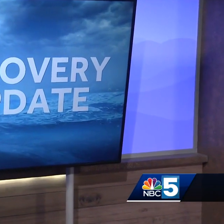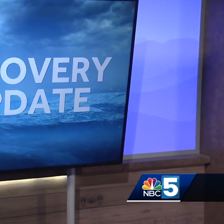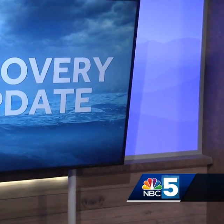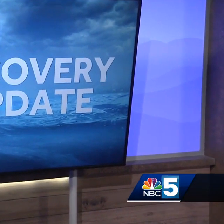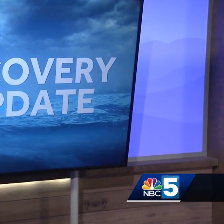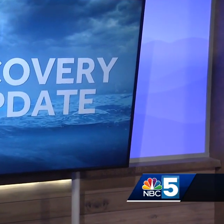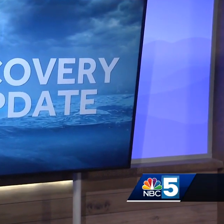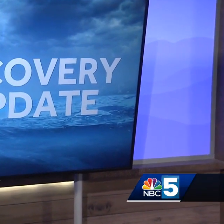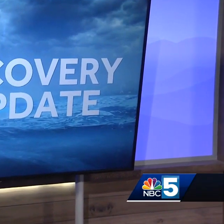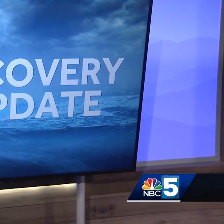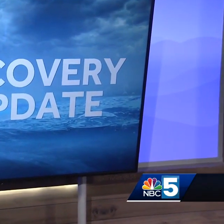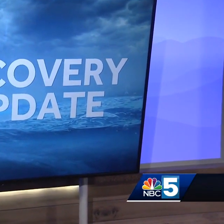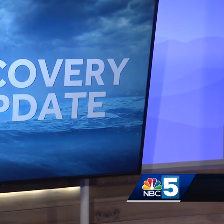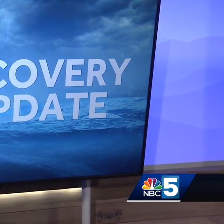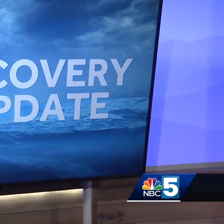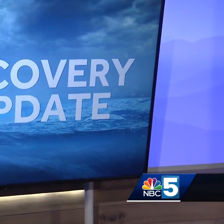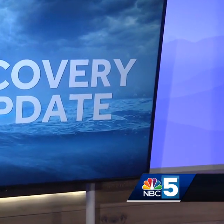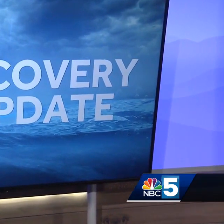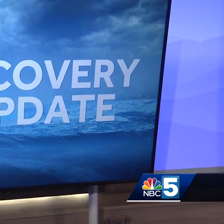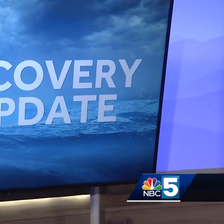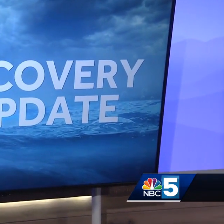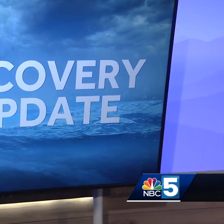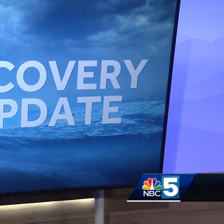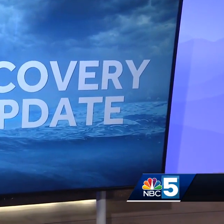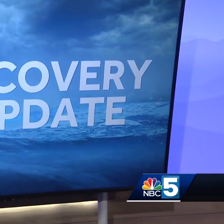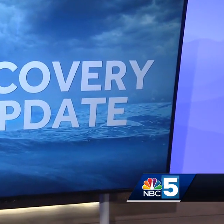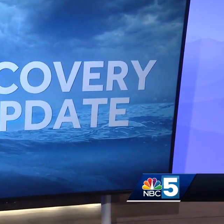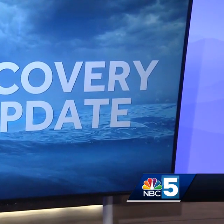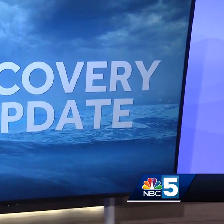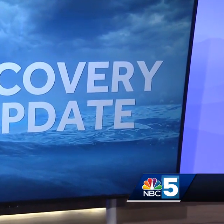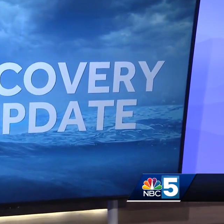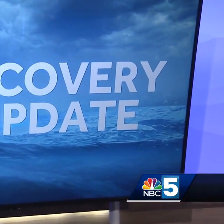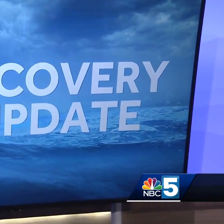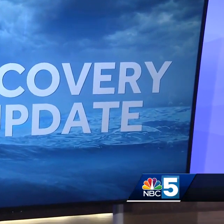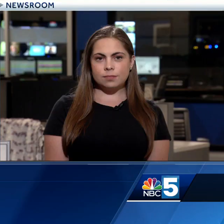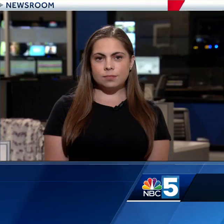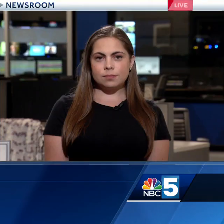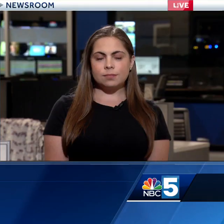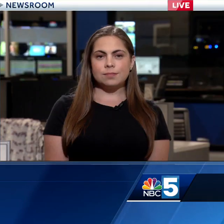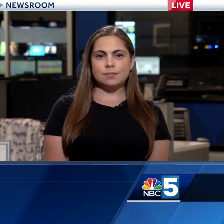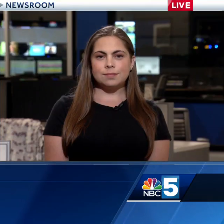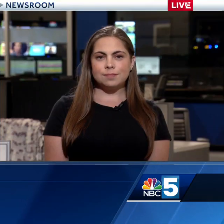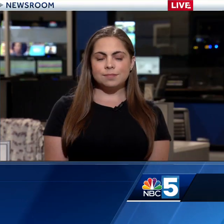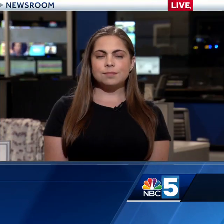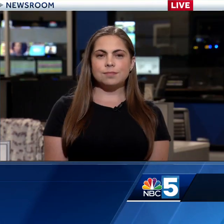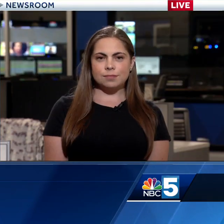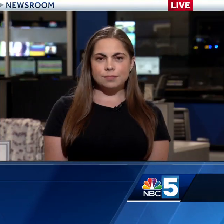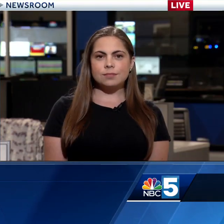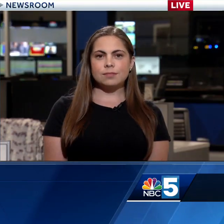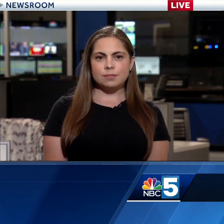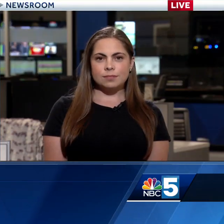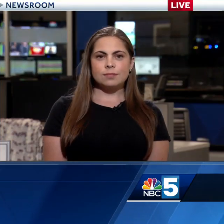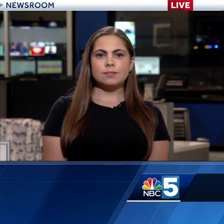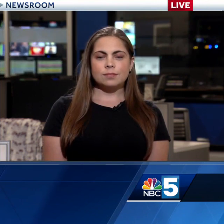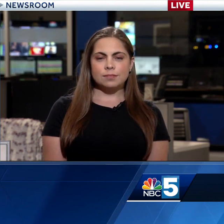TODAY, GOVERNOR PHIL SCOTT HOLDING A PRESS CONFERENCE UPDATING WHERE THE STATE STANDS RIGHT NOW IN RECOVERY EFFORTS.